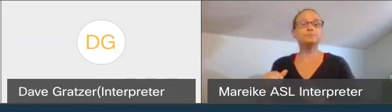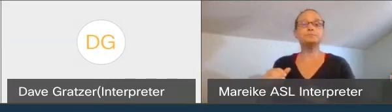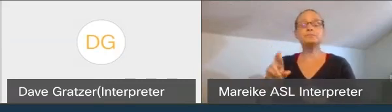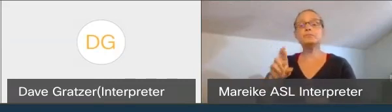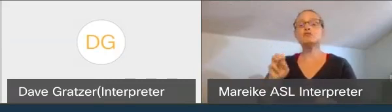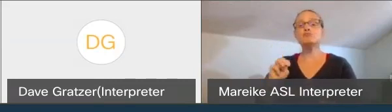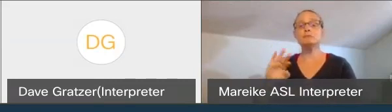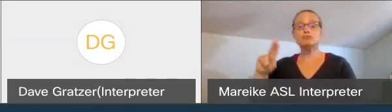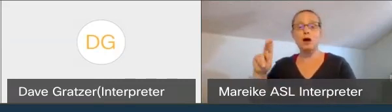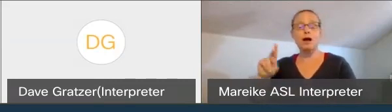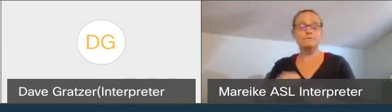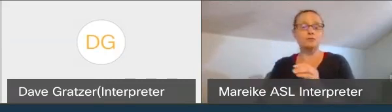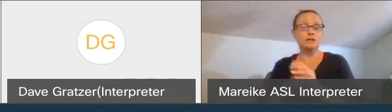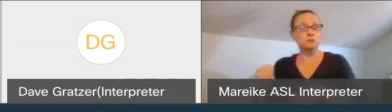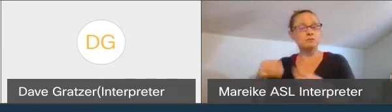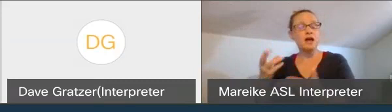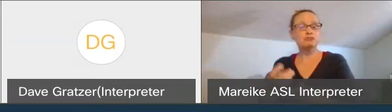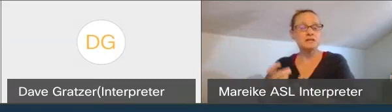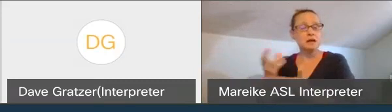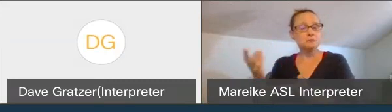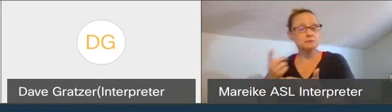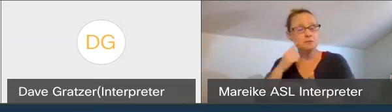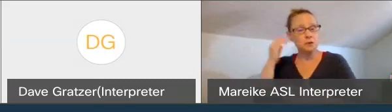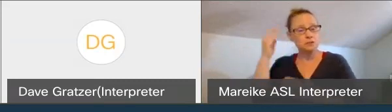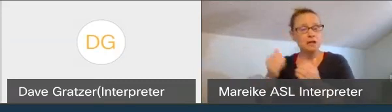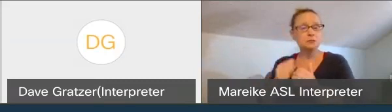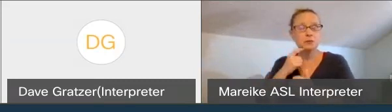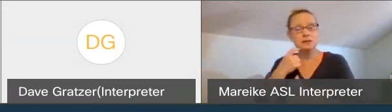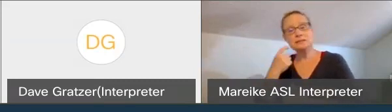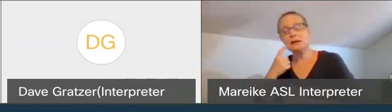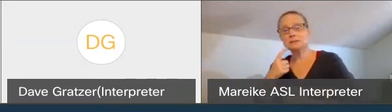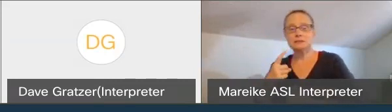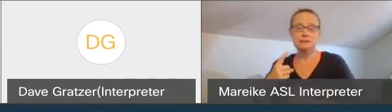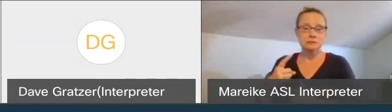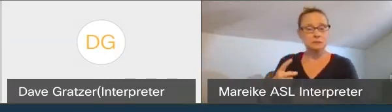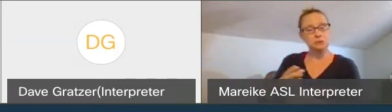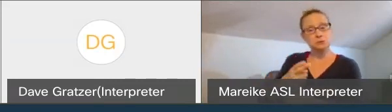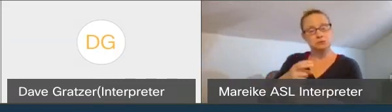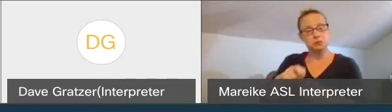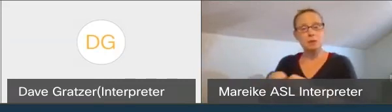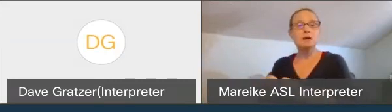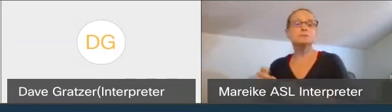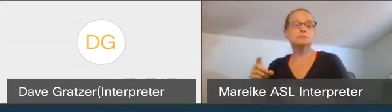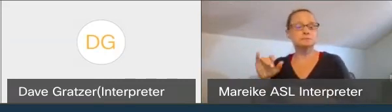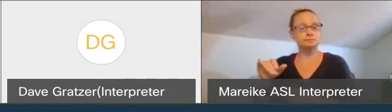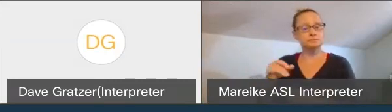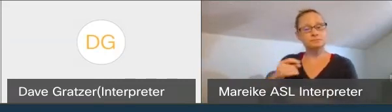providing rehab services for adults with substance use and co-occurring disorders. Rimrock views addiction as a whole person illness